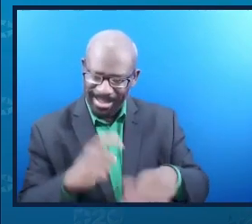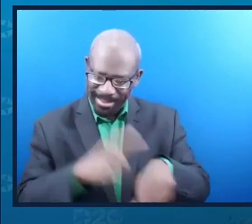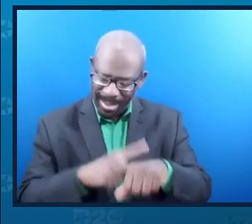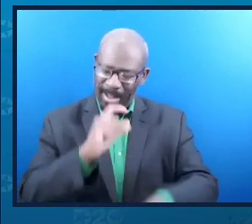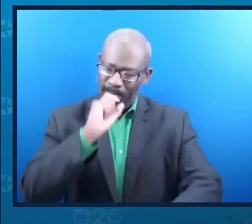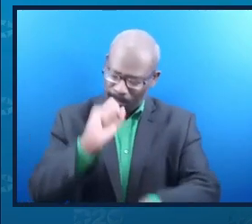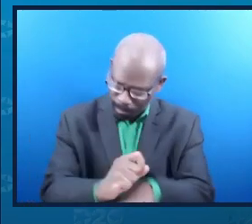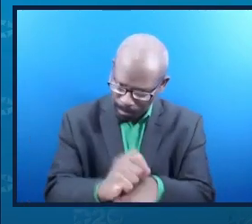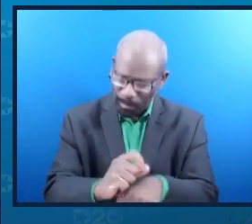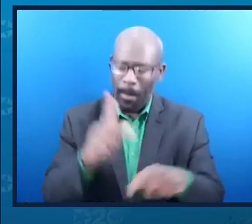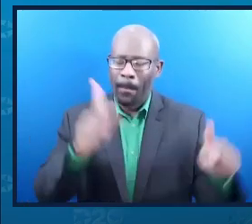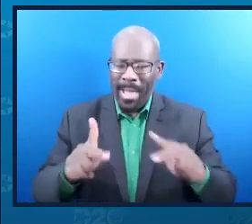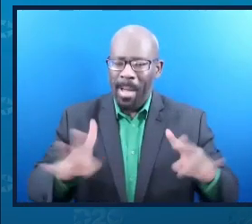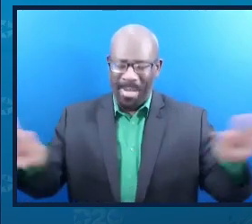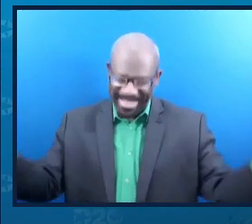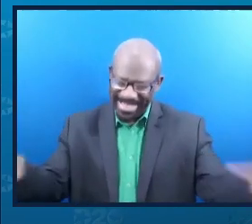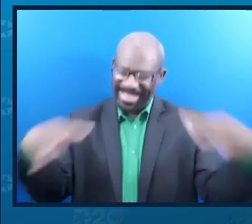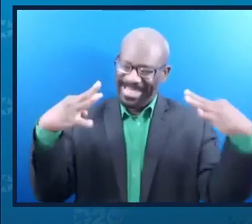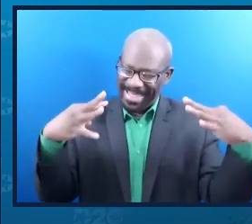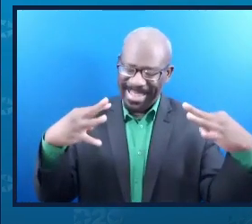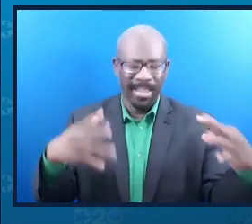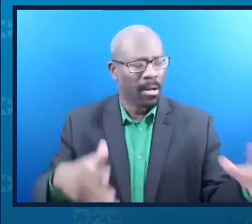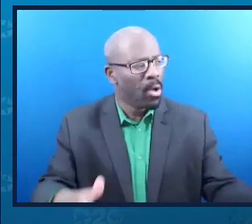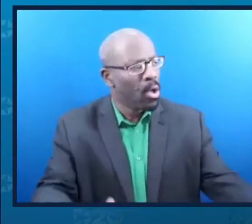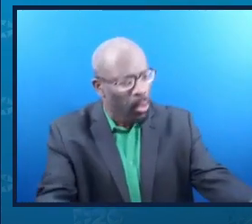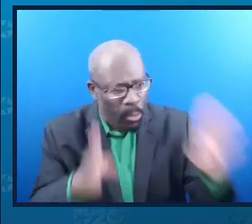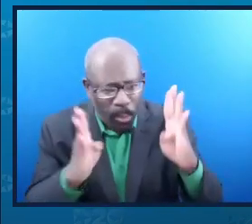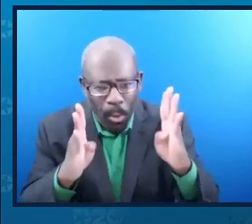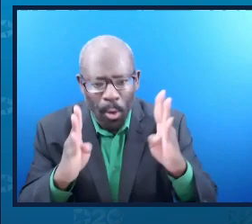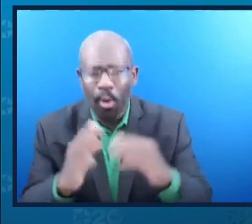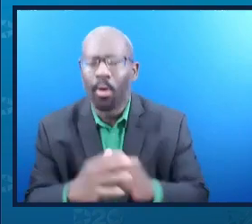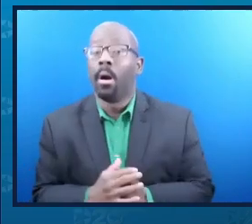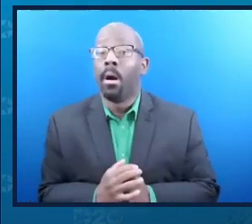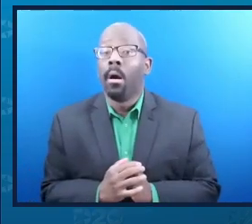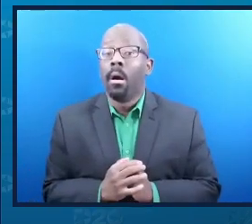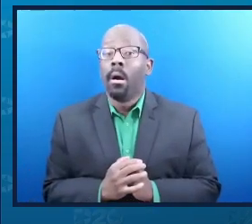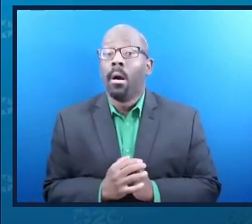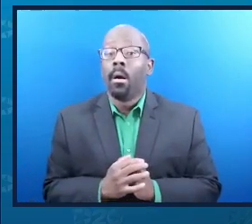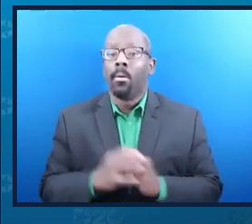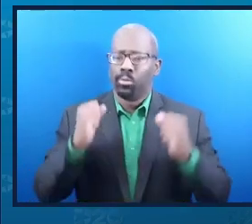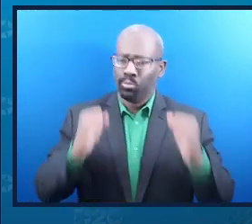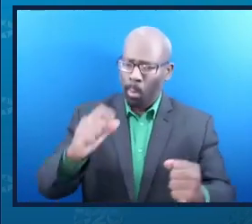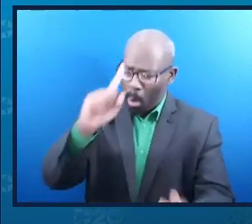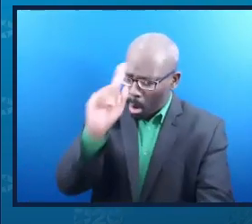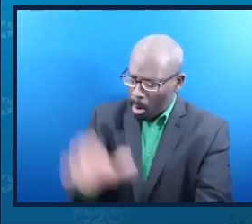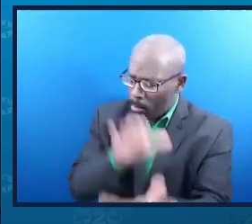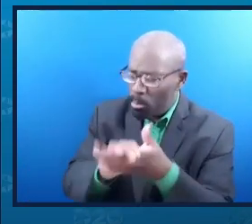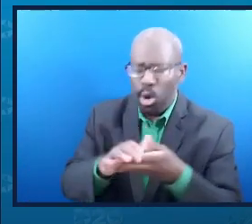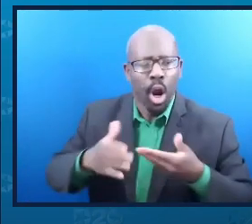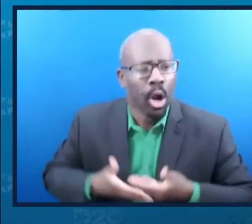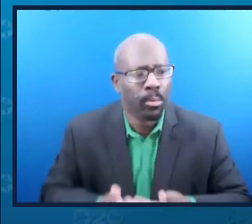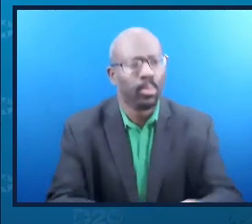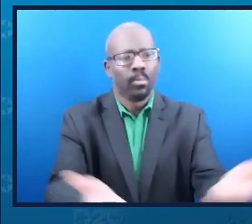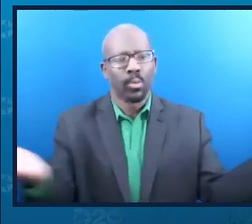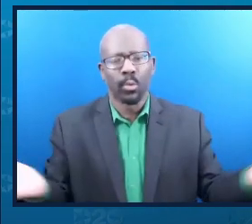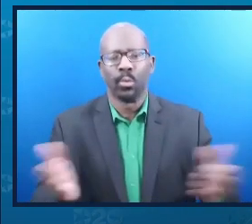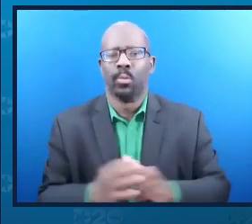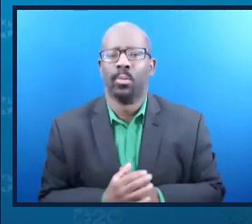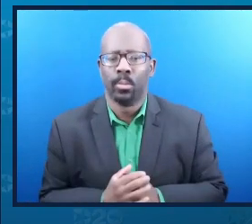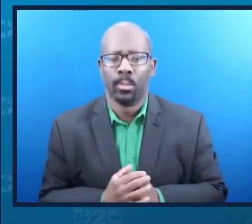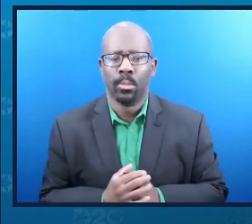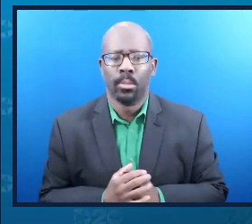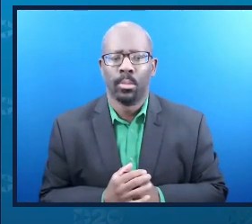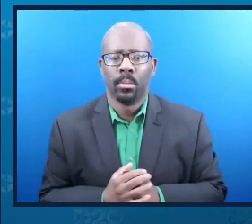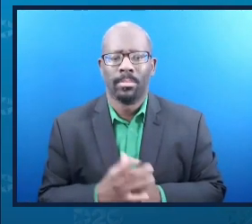SEEN, HEARD, AND BELIEVED IN.